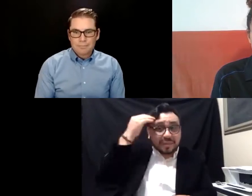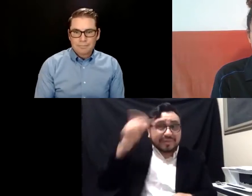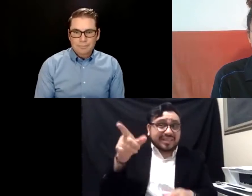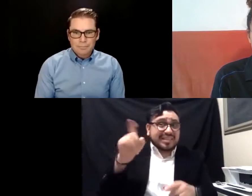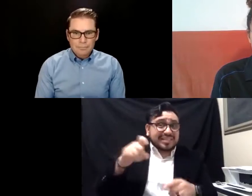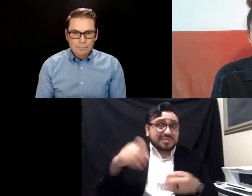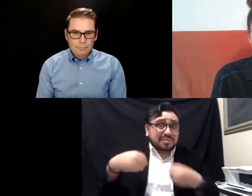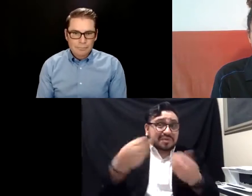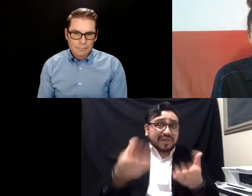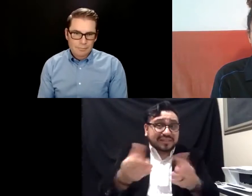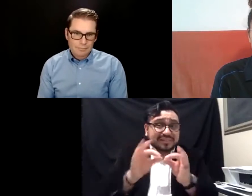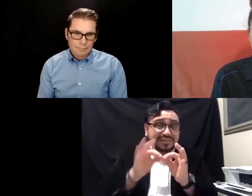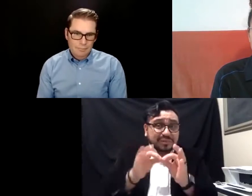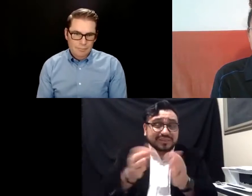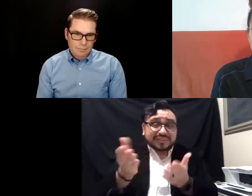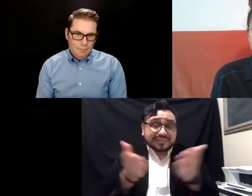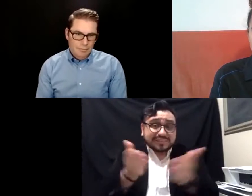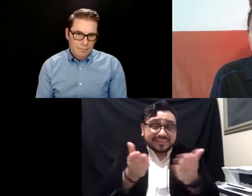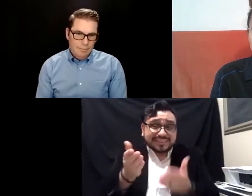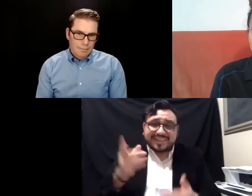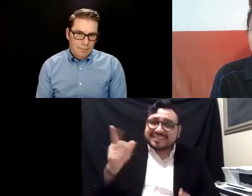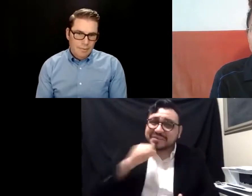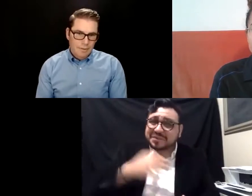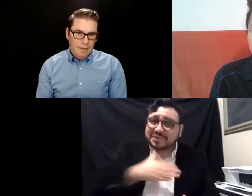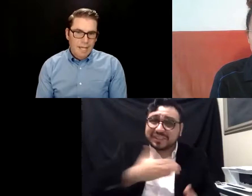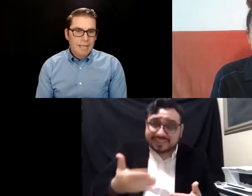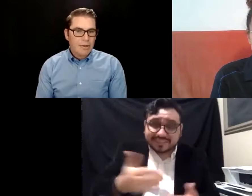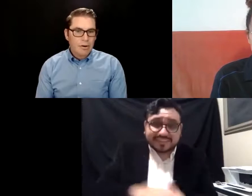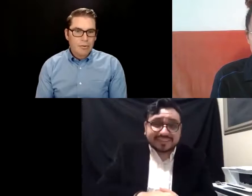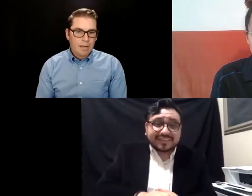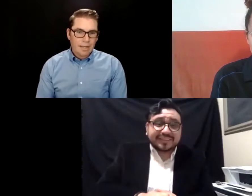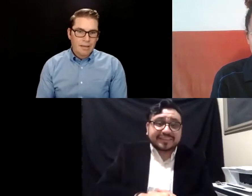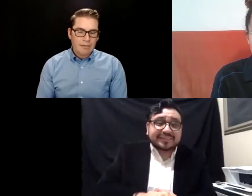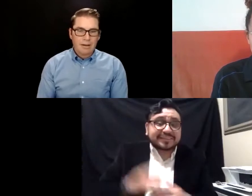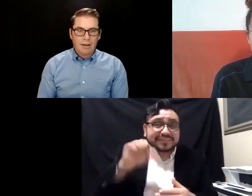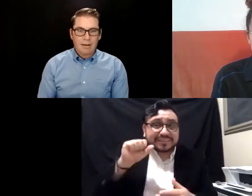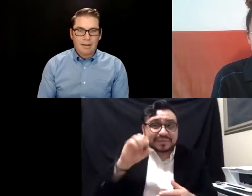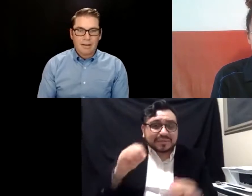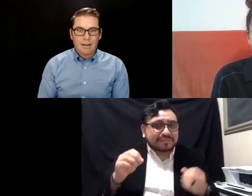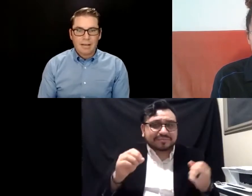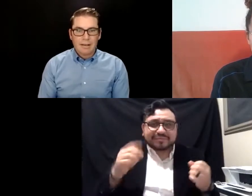They didn't know if, uh.